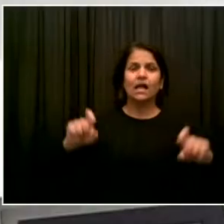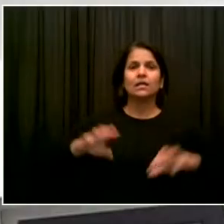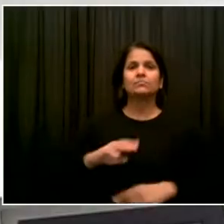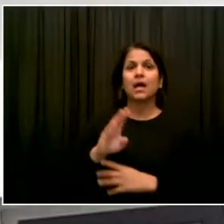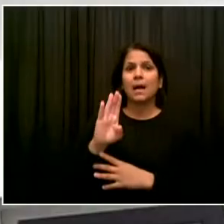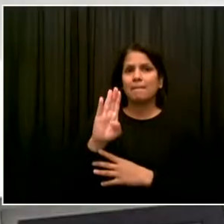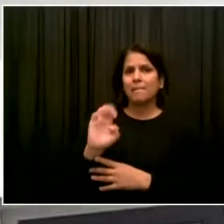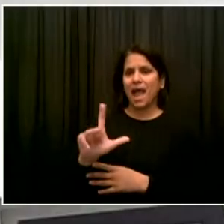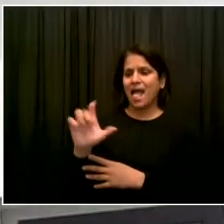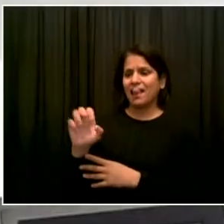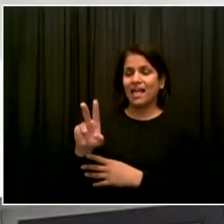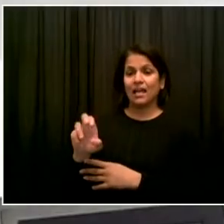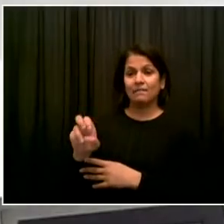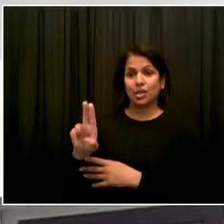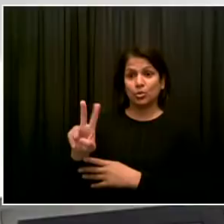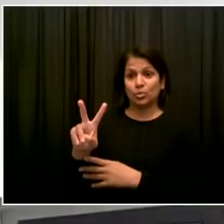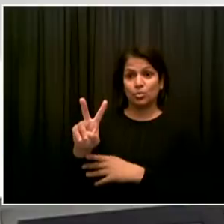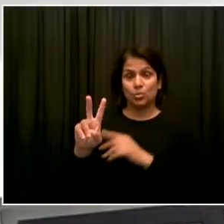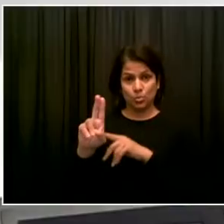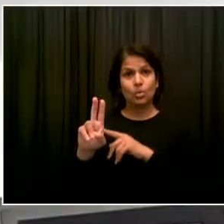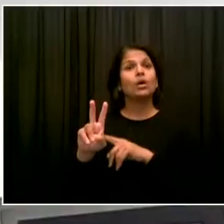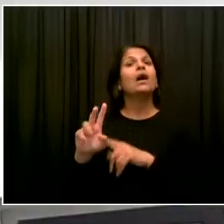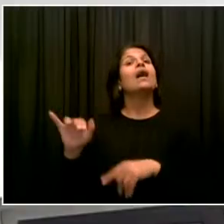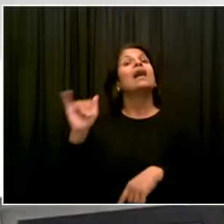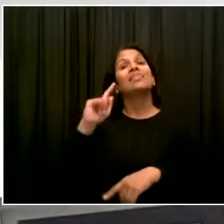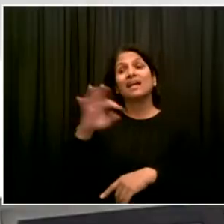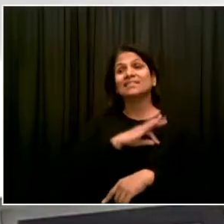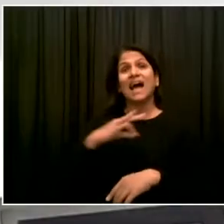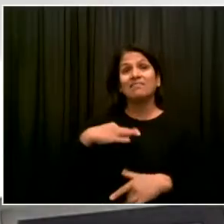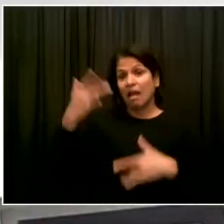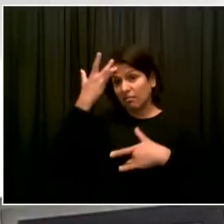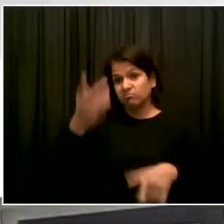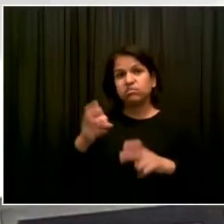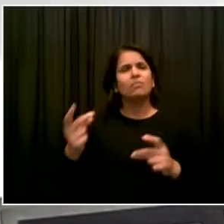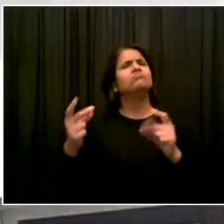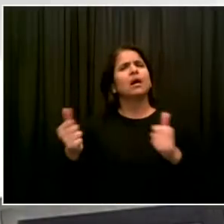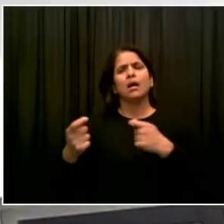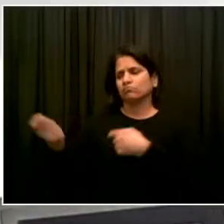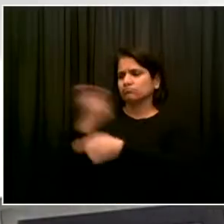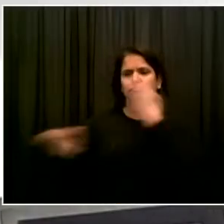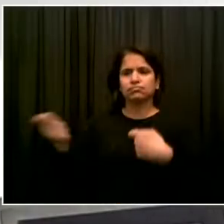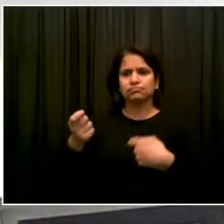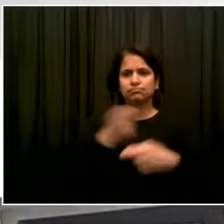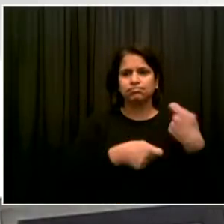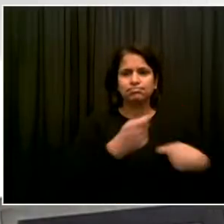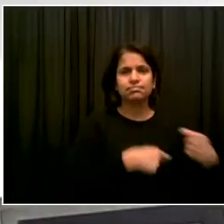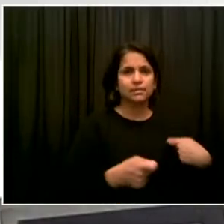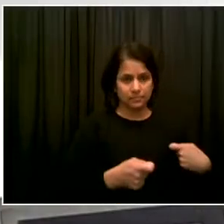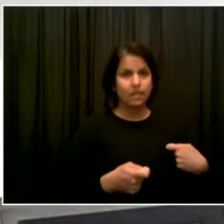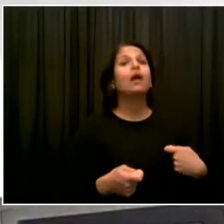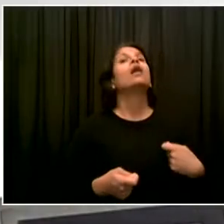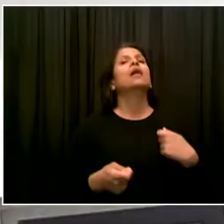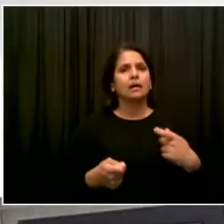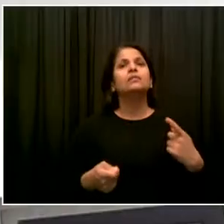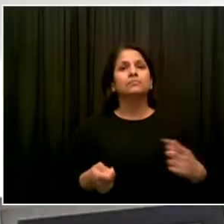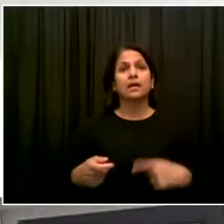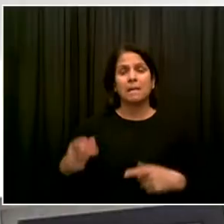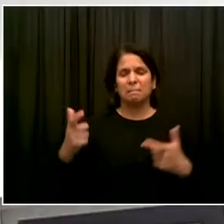LITTLE BIT OF ABCKGROUND, HEALTH AND HOSPITALS RUNS VERY LARGE TESTING SITES LIKE BELLEVUE AND WHEN SOMEBODY IS OUT SICK, IT'S VERY EASY FOR ME T O